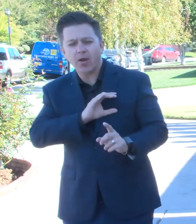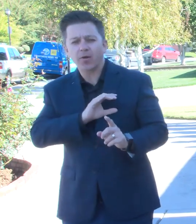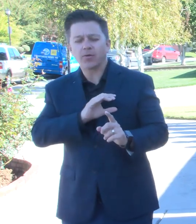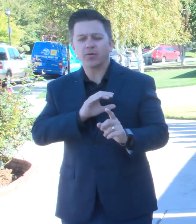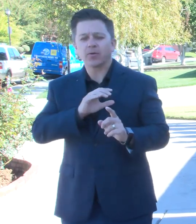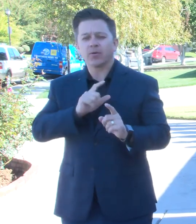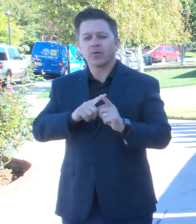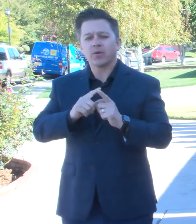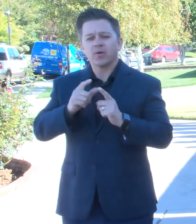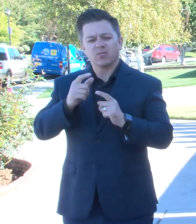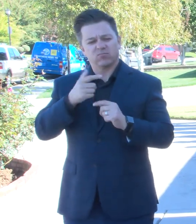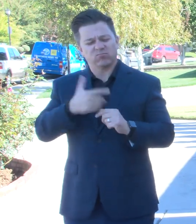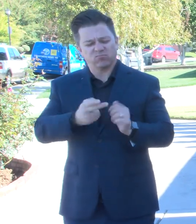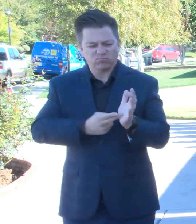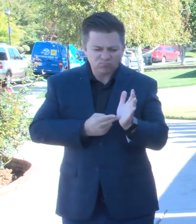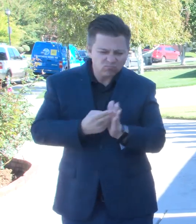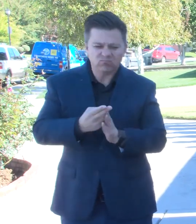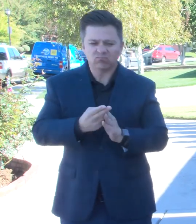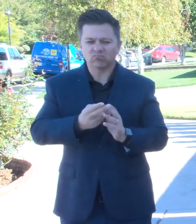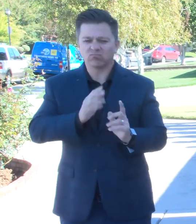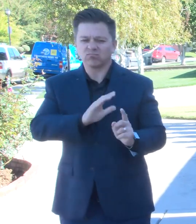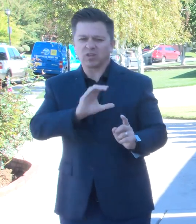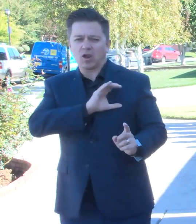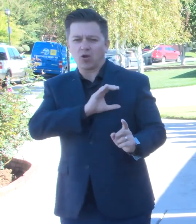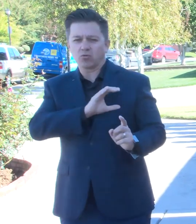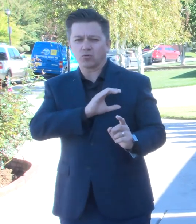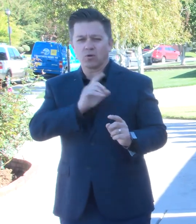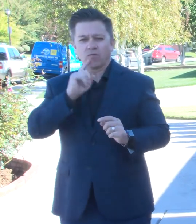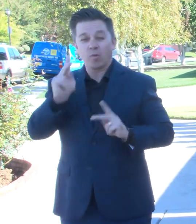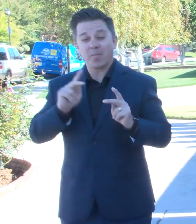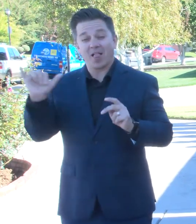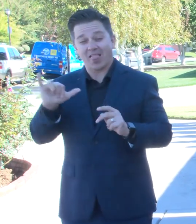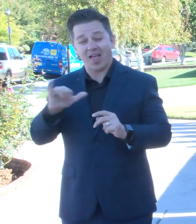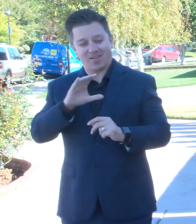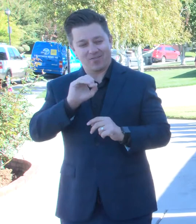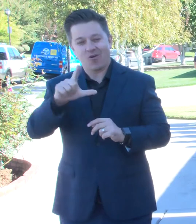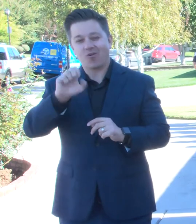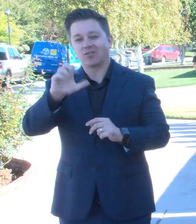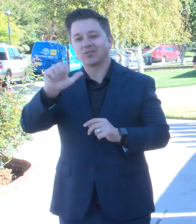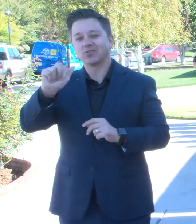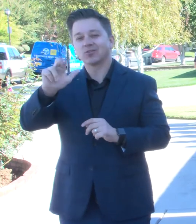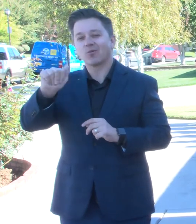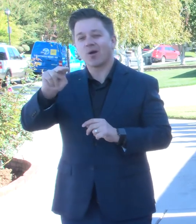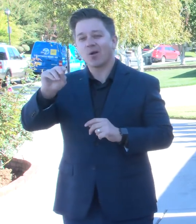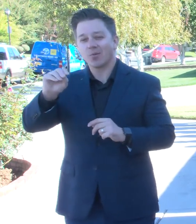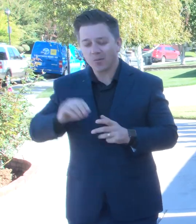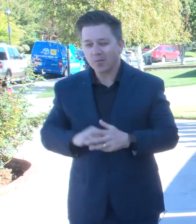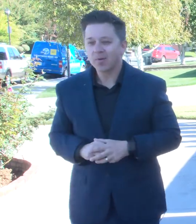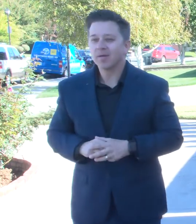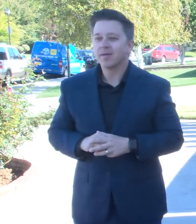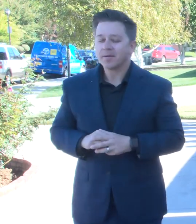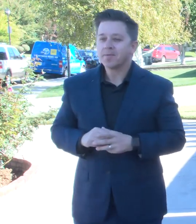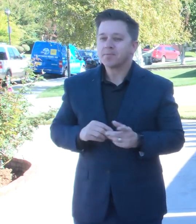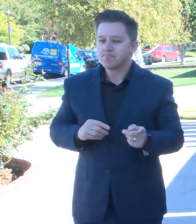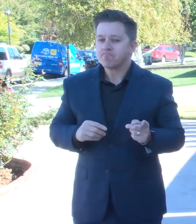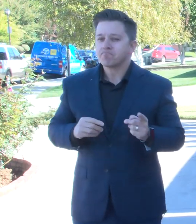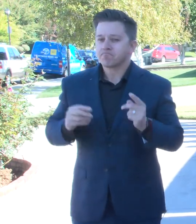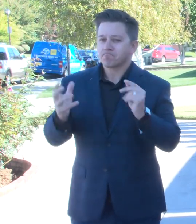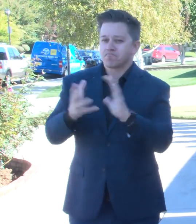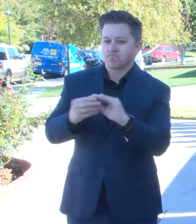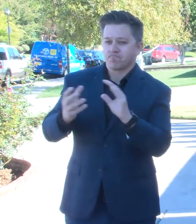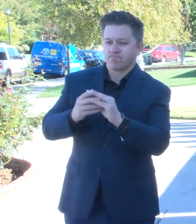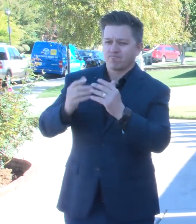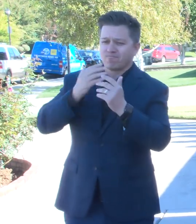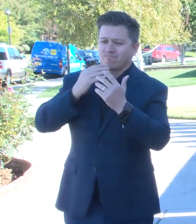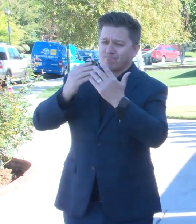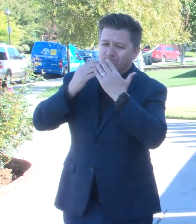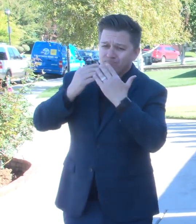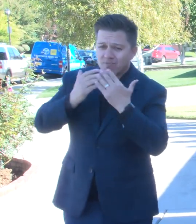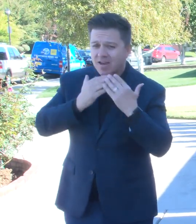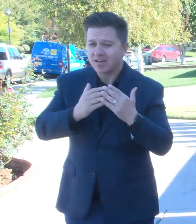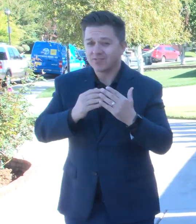and the integrity of people like colonel scarano so while he expresses thanks here for this flag